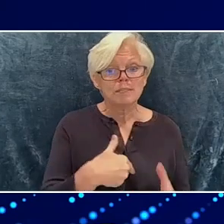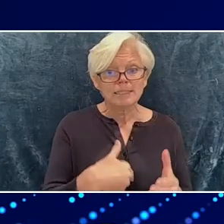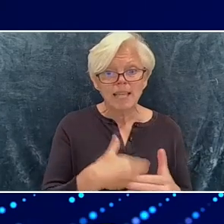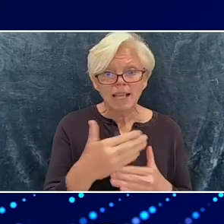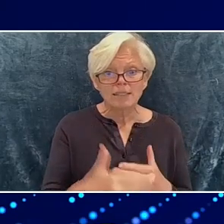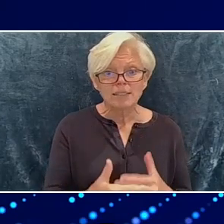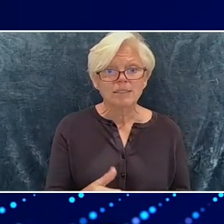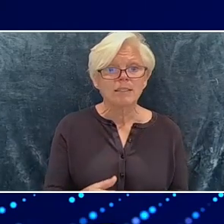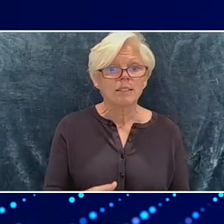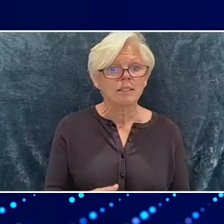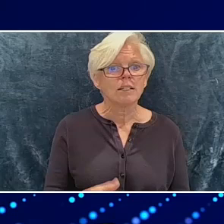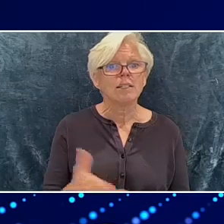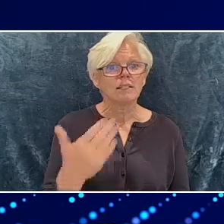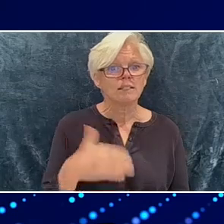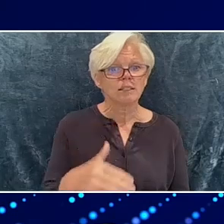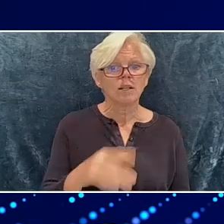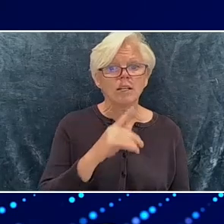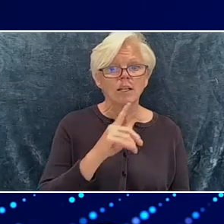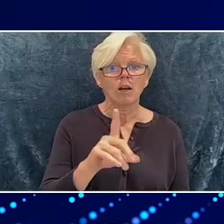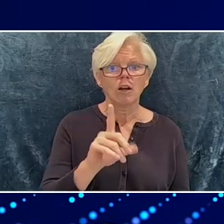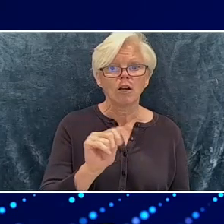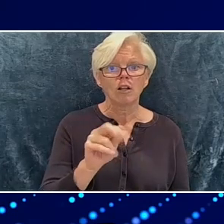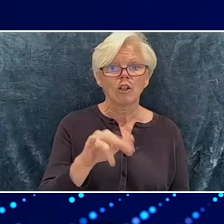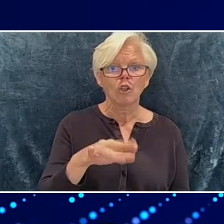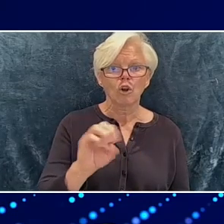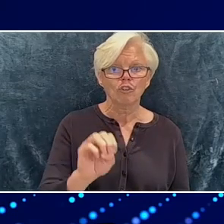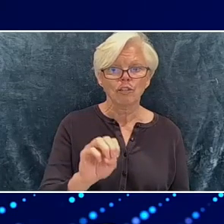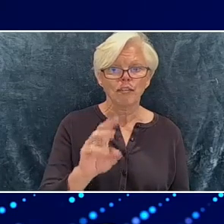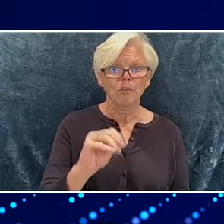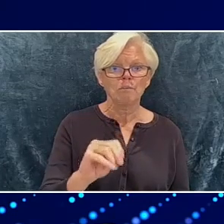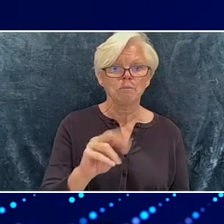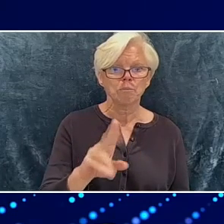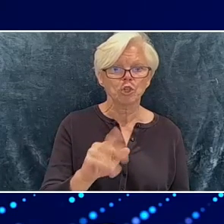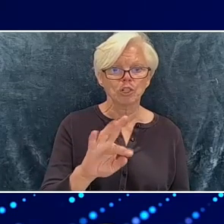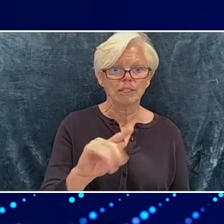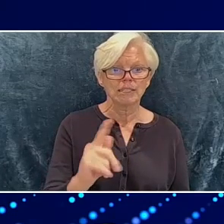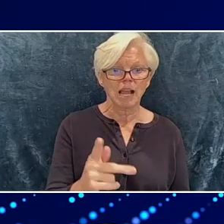Our next speaker is Laurie Murdoch from Pikens Technical College.